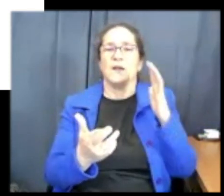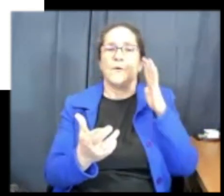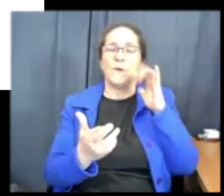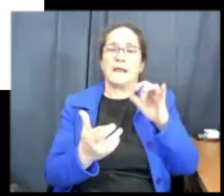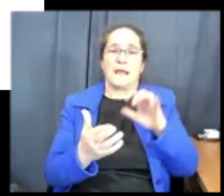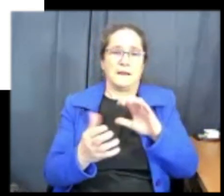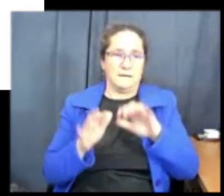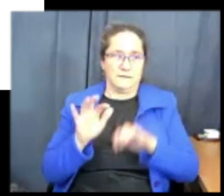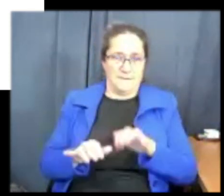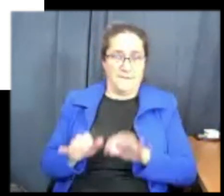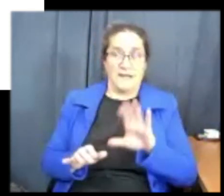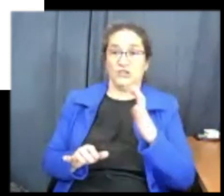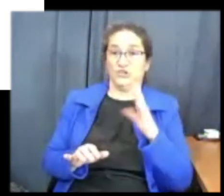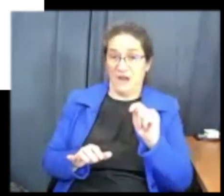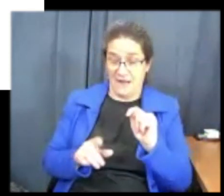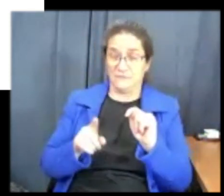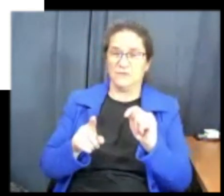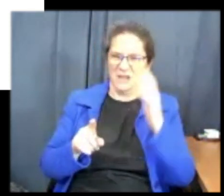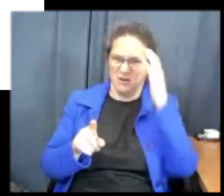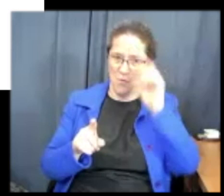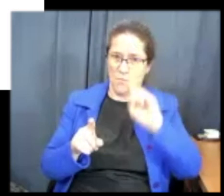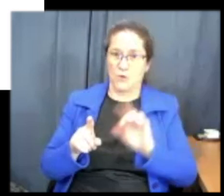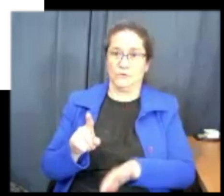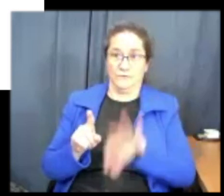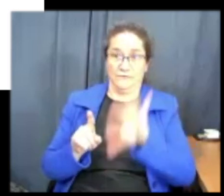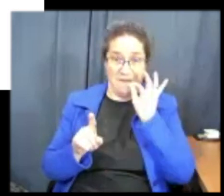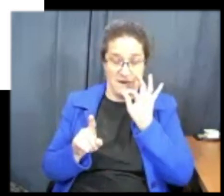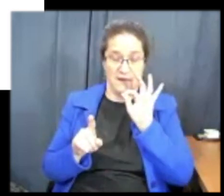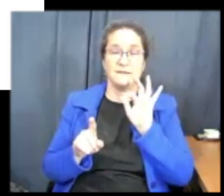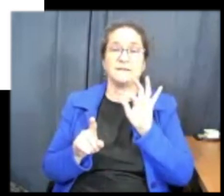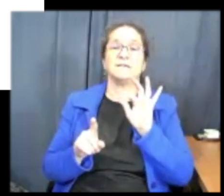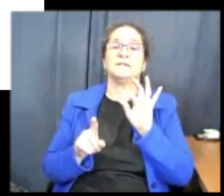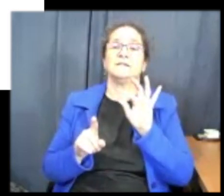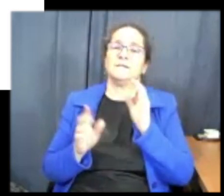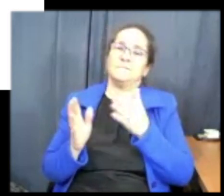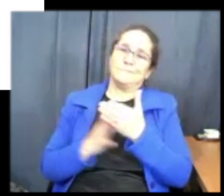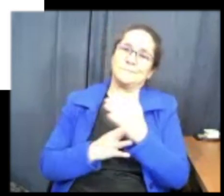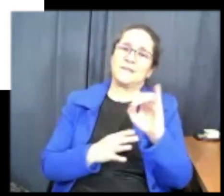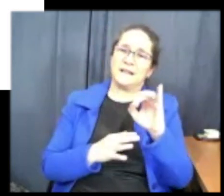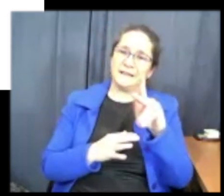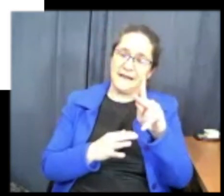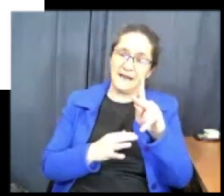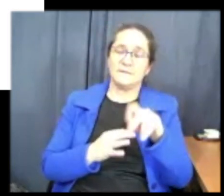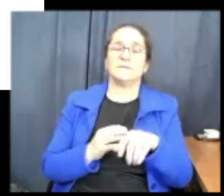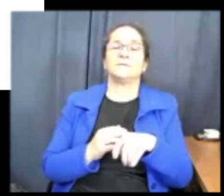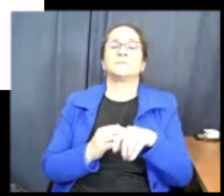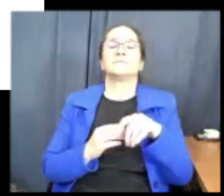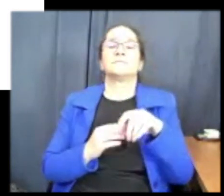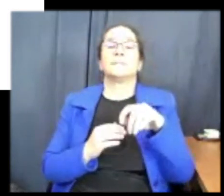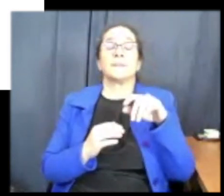so that everybody will have access to that via a link if others are interested in using that, I think that would